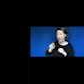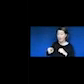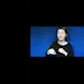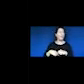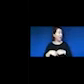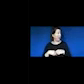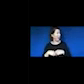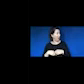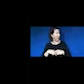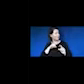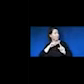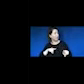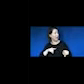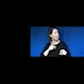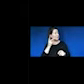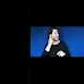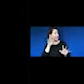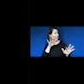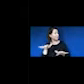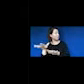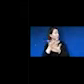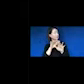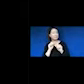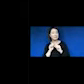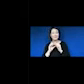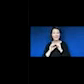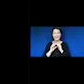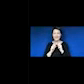was seeing in his environment, and how he could see himself fitting into this work.